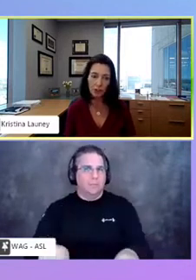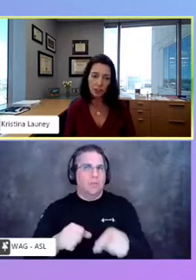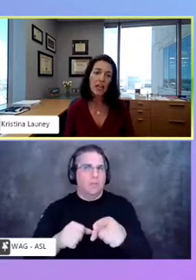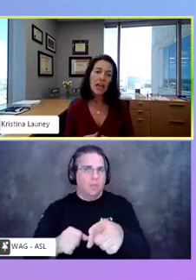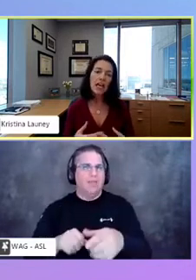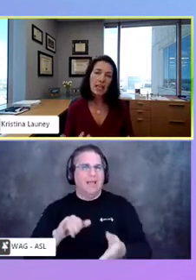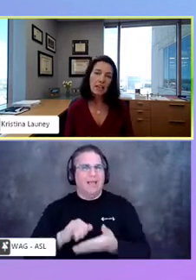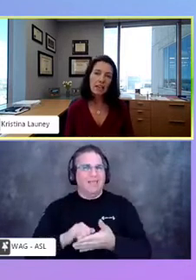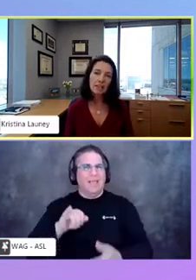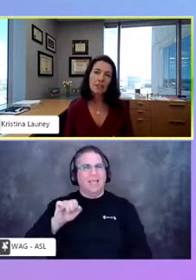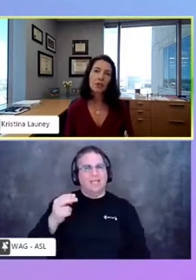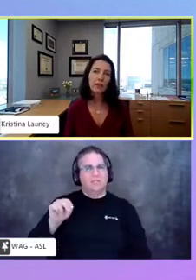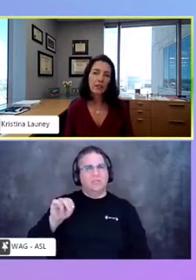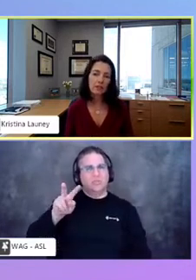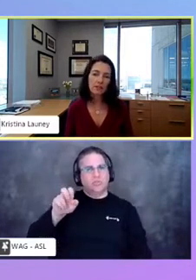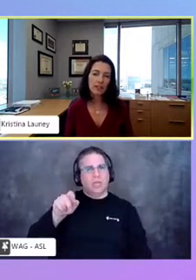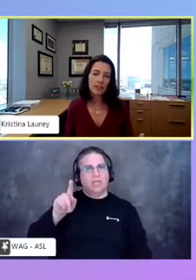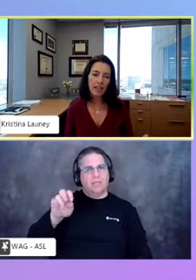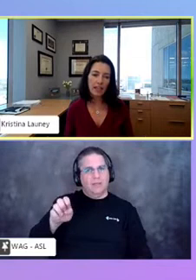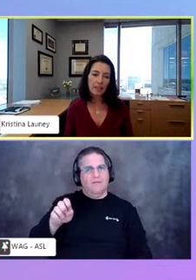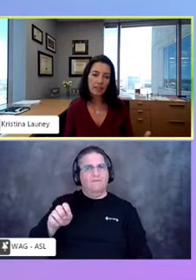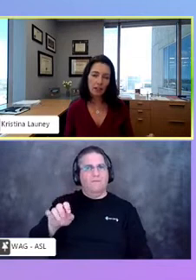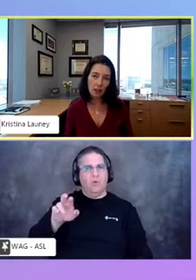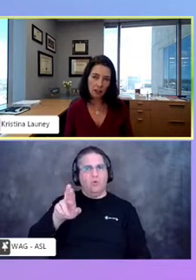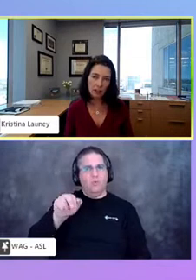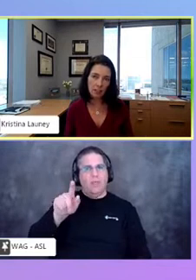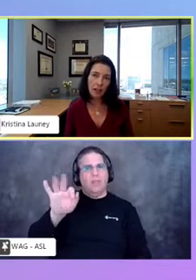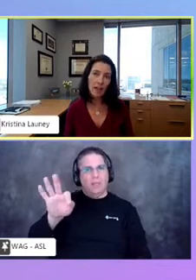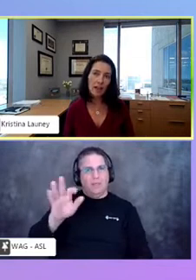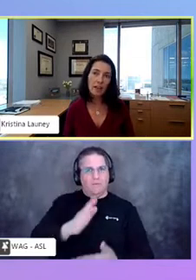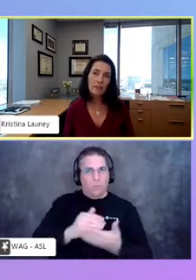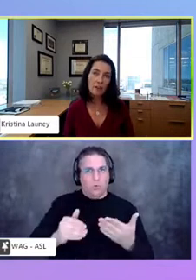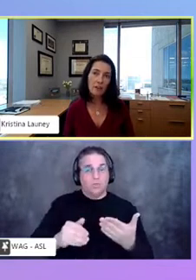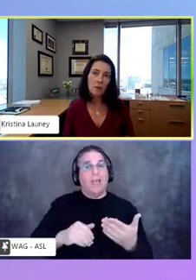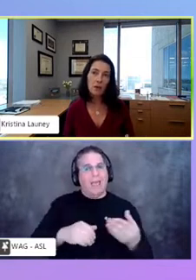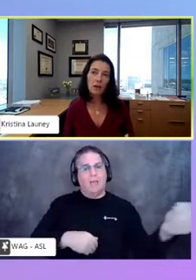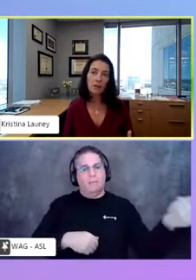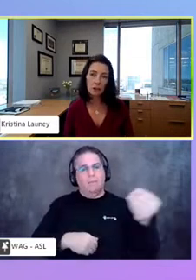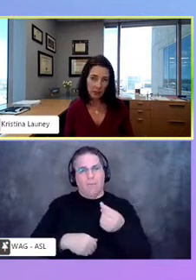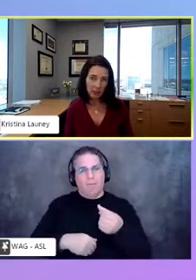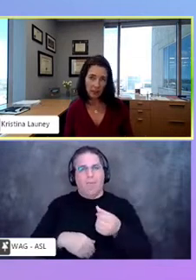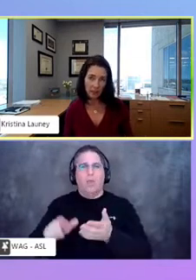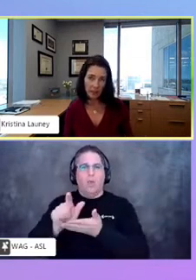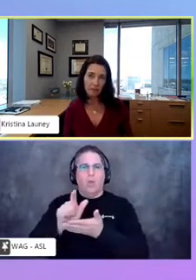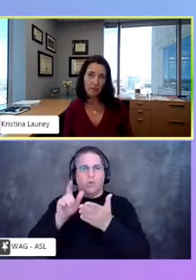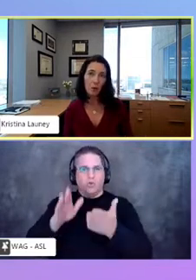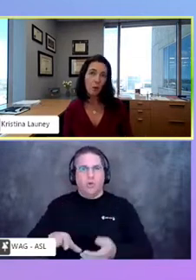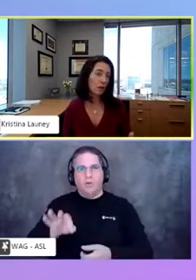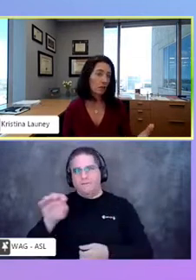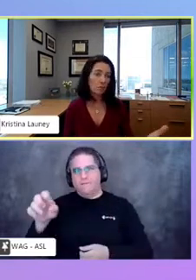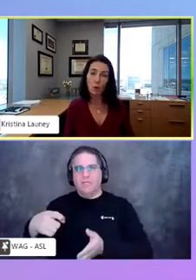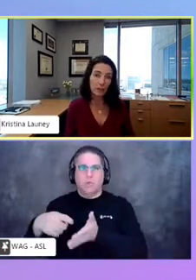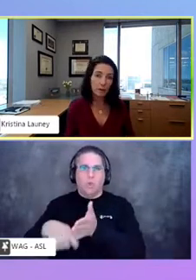court that the to be website needs remediated, needs to be made accessible. That's the relief portion. And attorneys